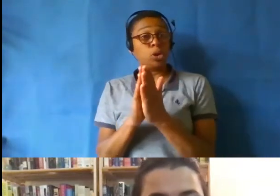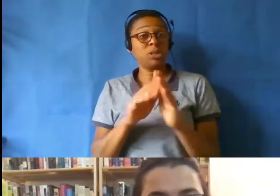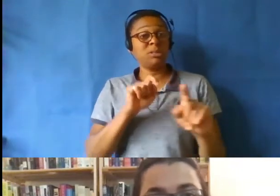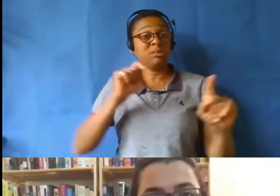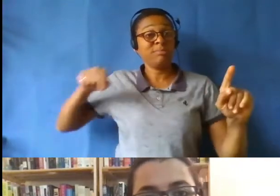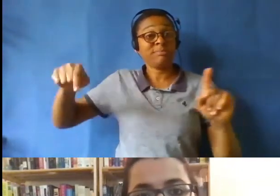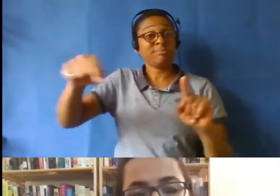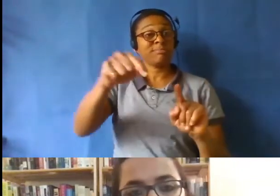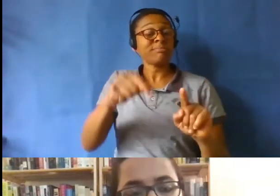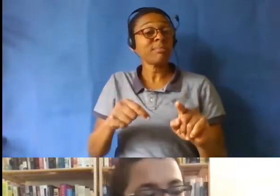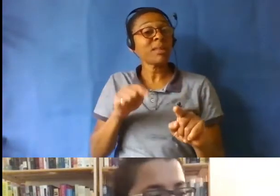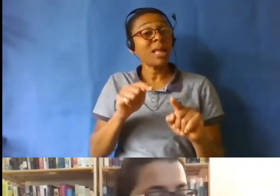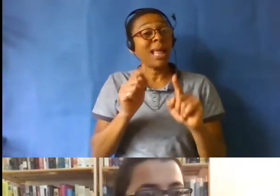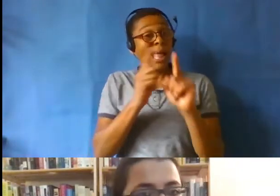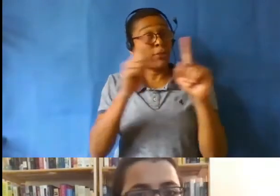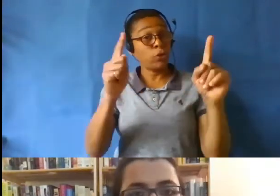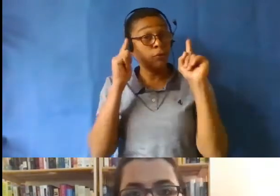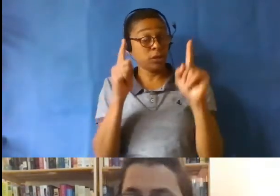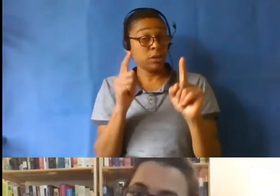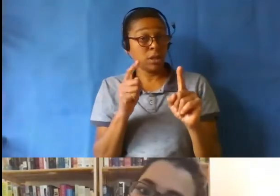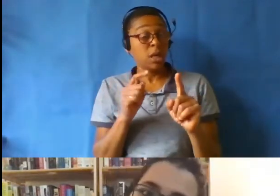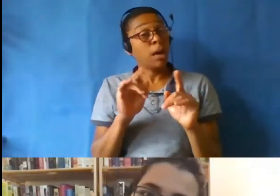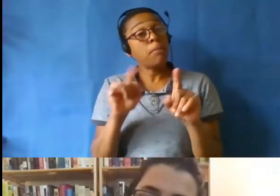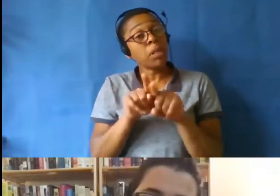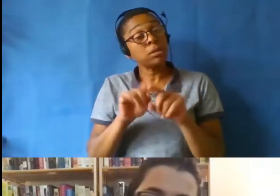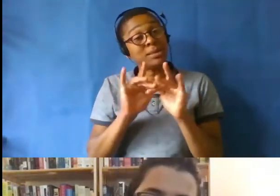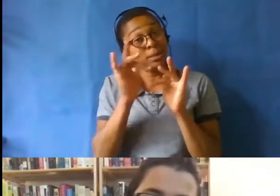an online copy as well and then we did event to sort of launch the anthology